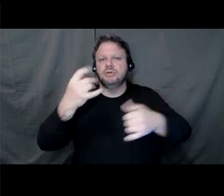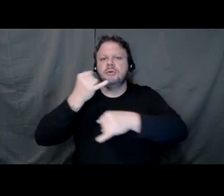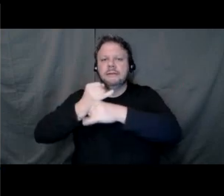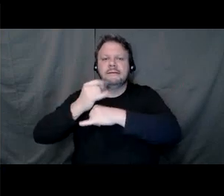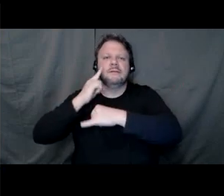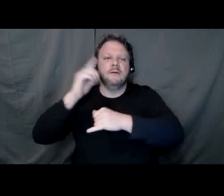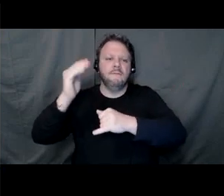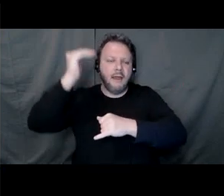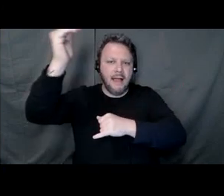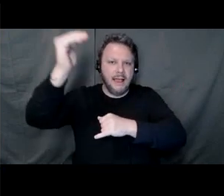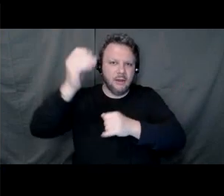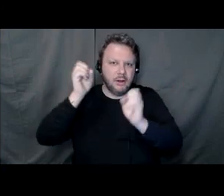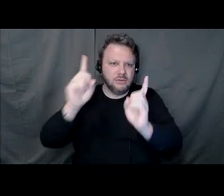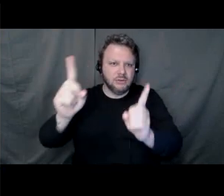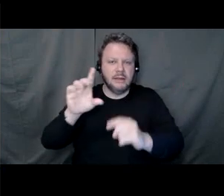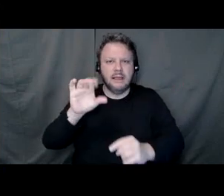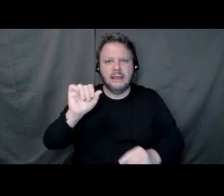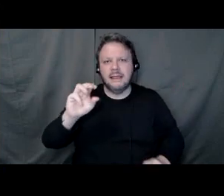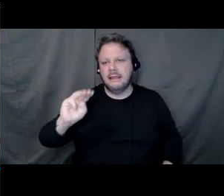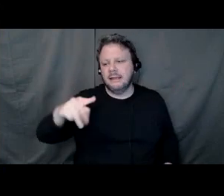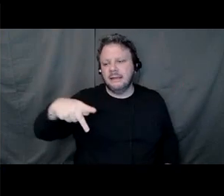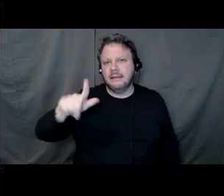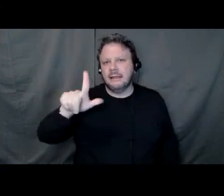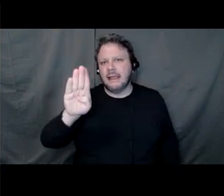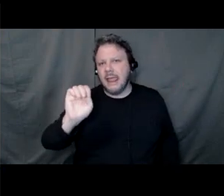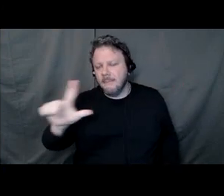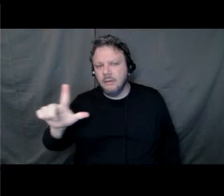education, Campbell University and then one of the UNC.